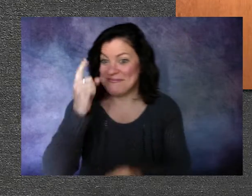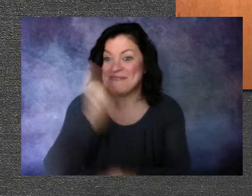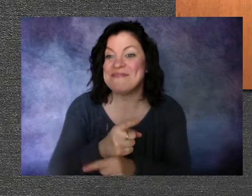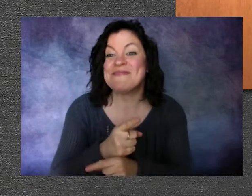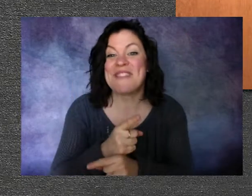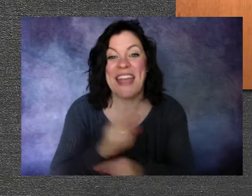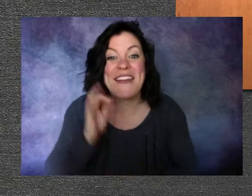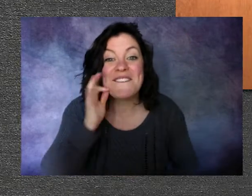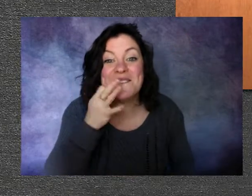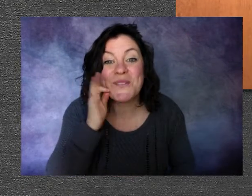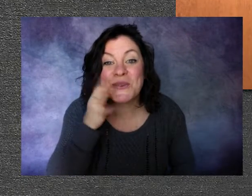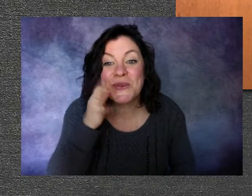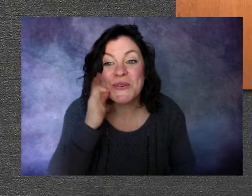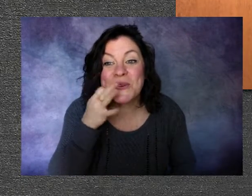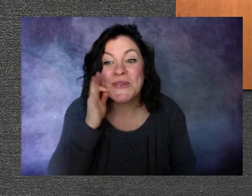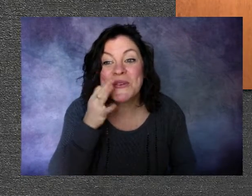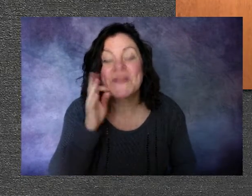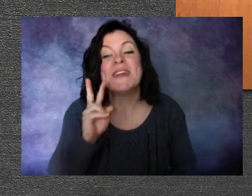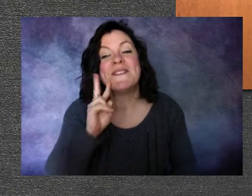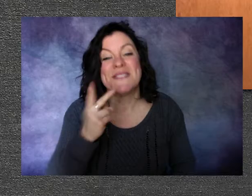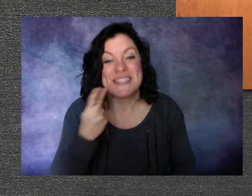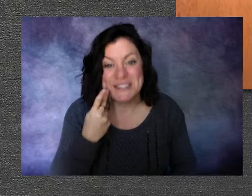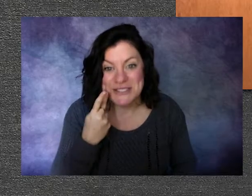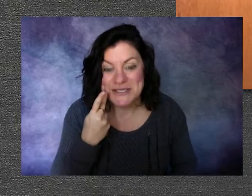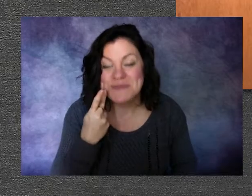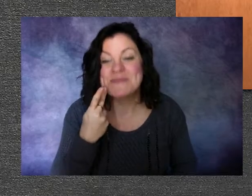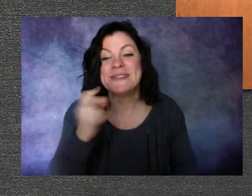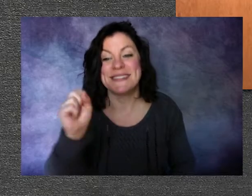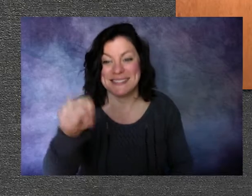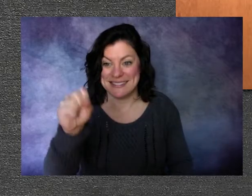I think I see some fruit and vegetables.